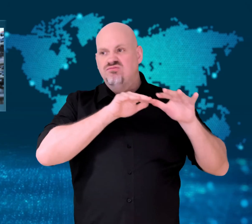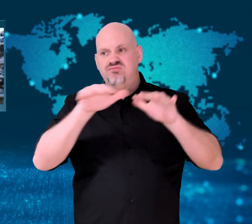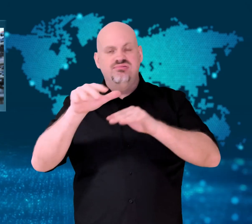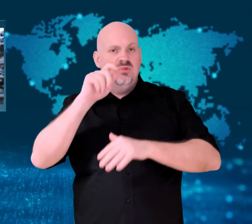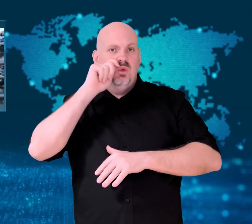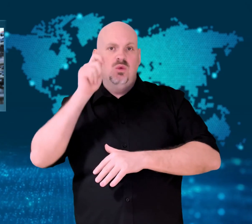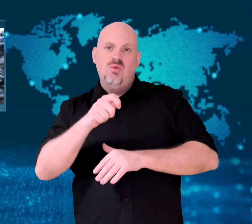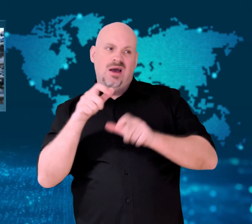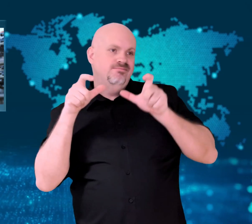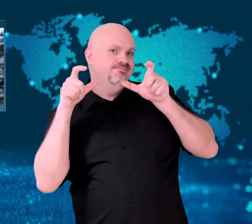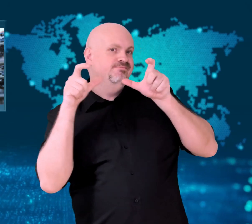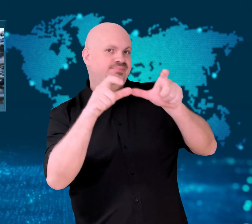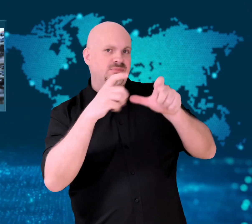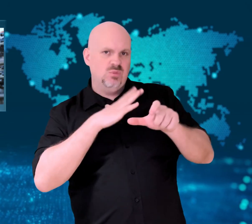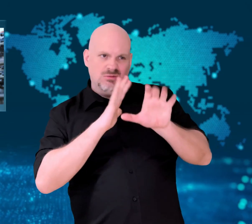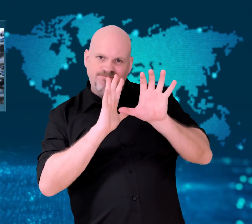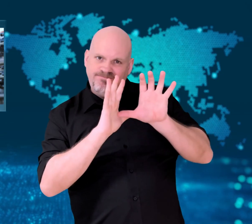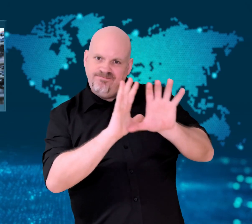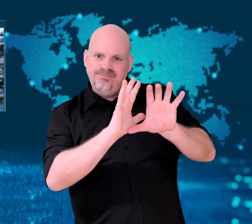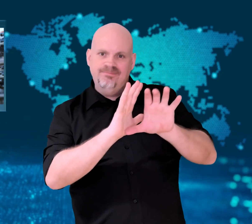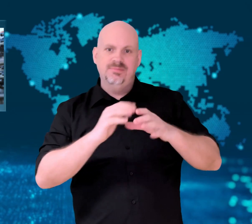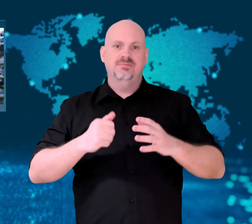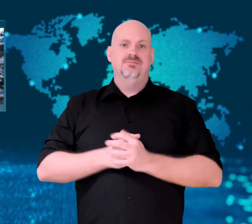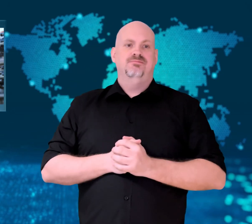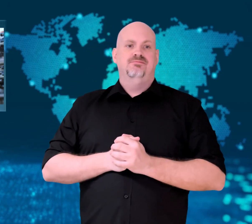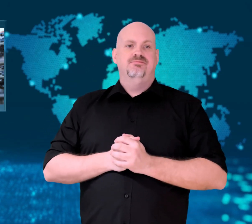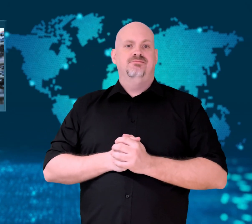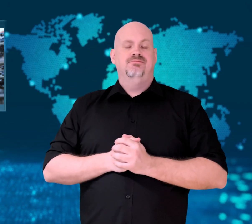is especially stressed.